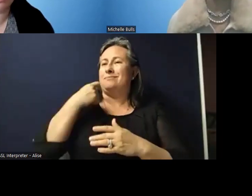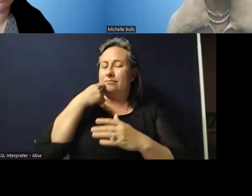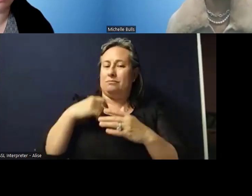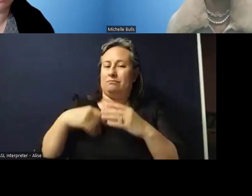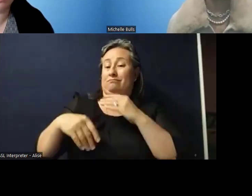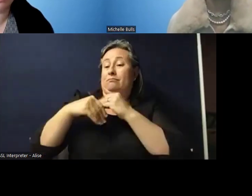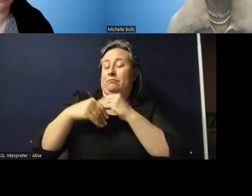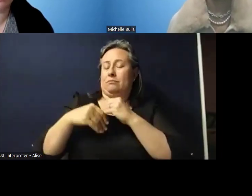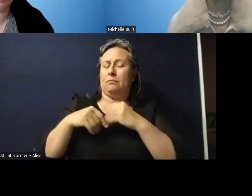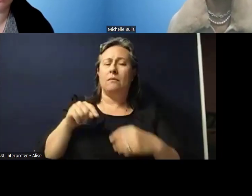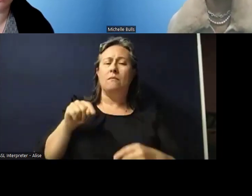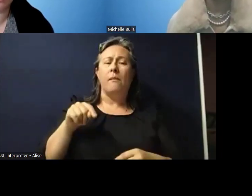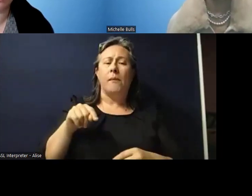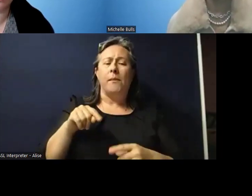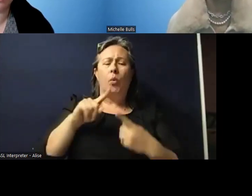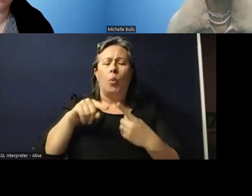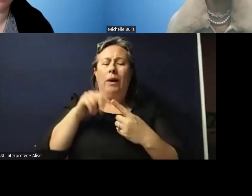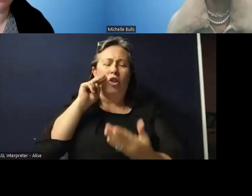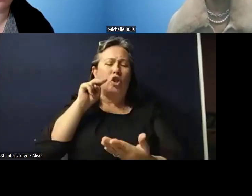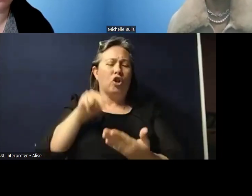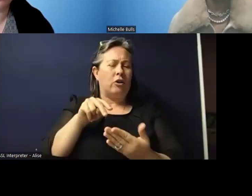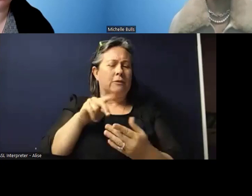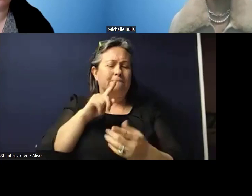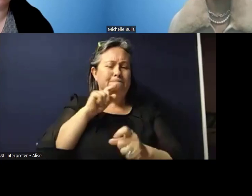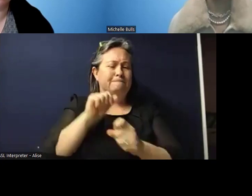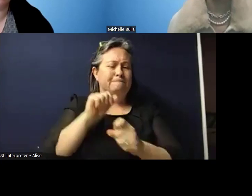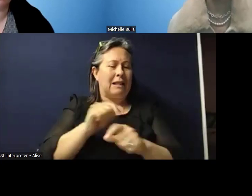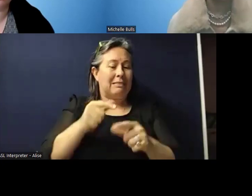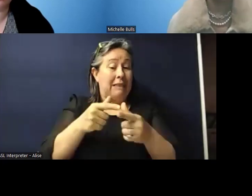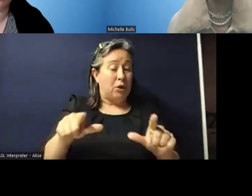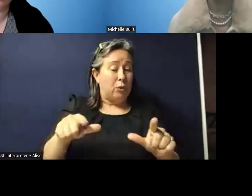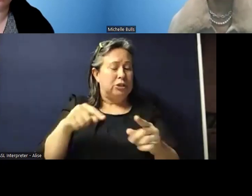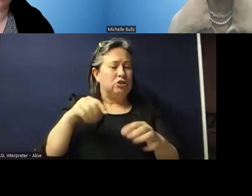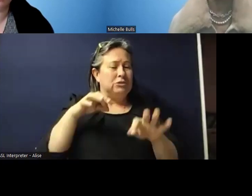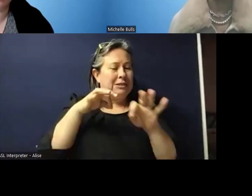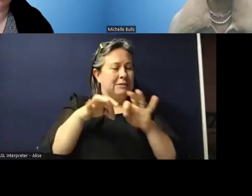When you look at the actual language in the definition, it talks about a significant portion of the project